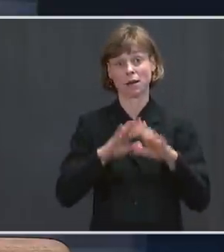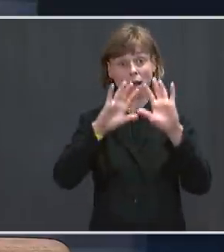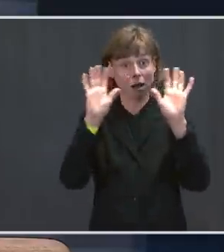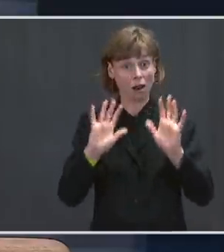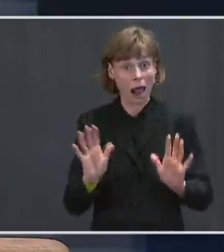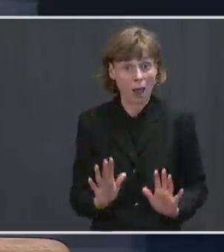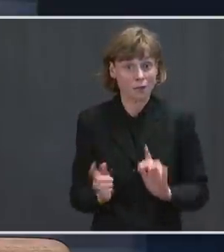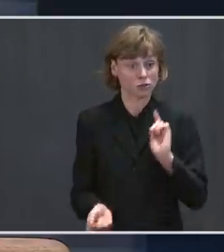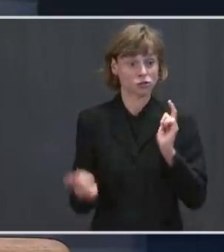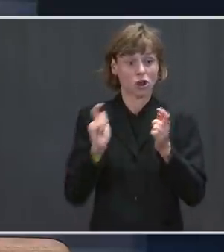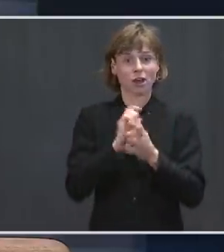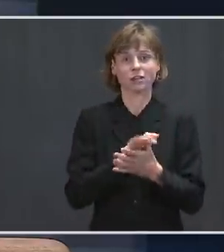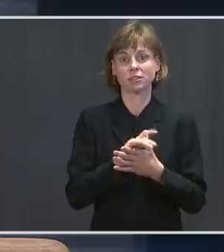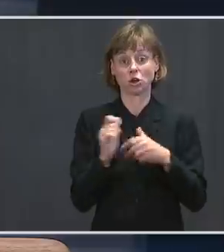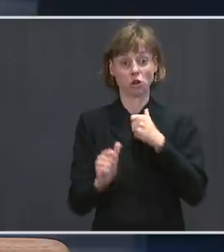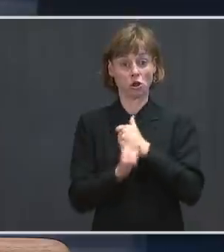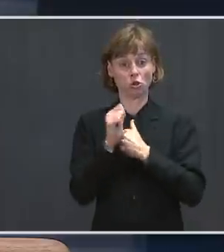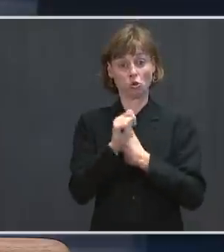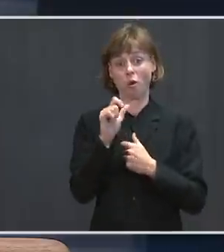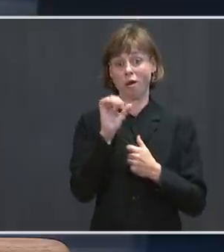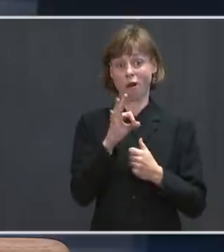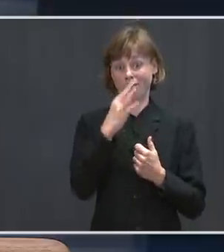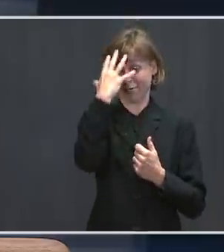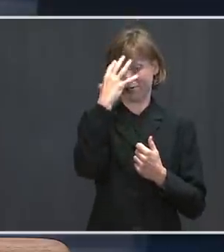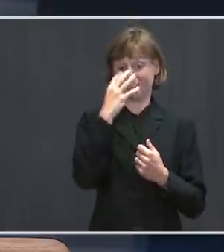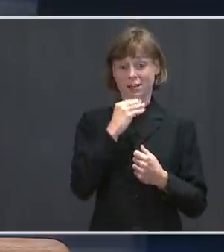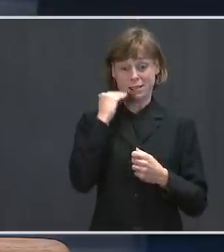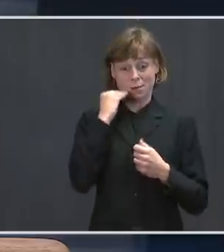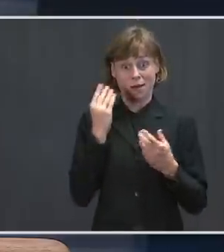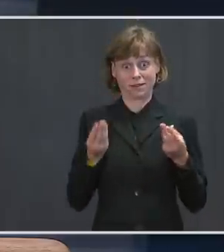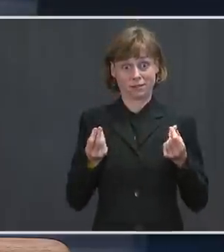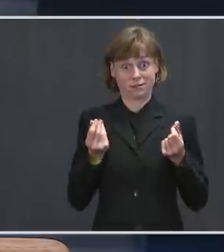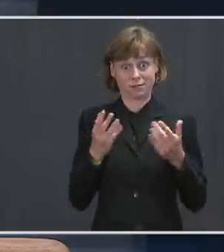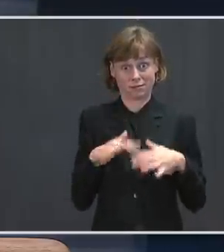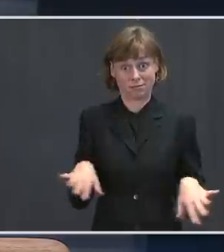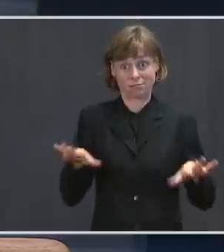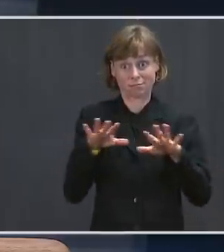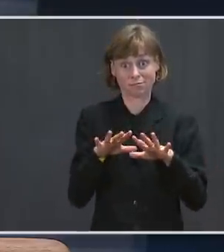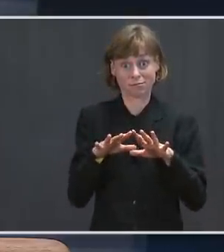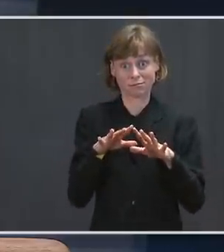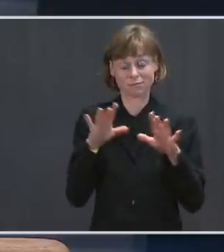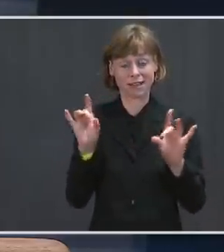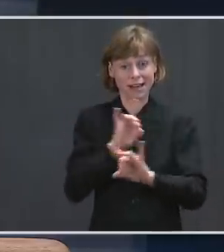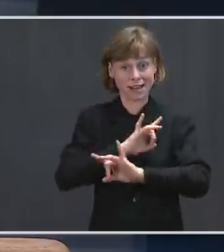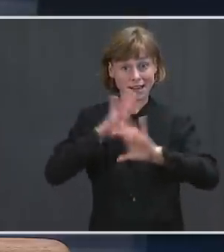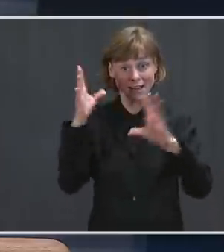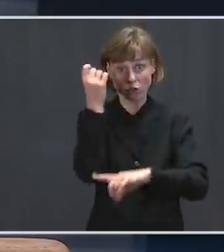the threat of domestic violent extremism. And so, from our perspective, putting the middle-class